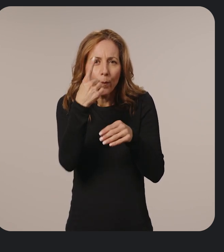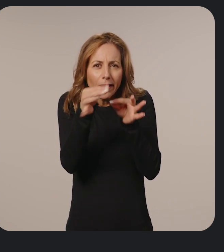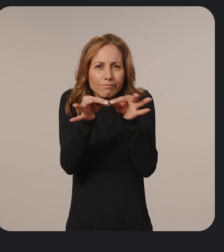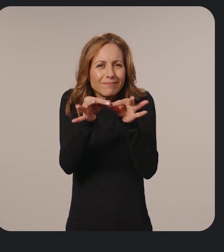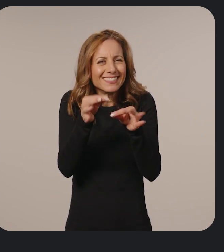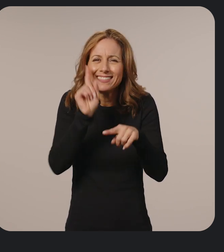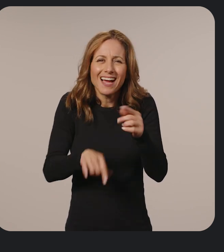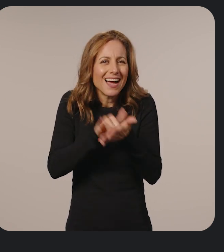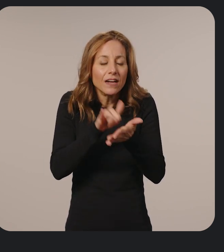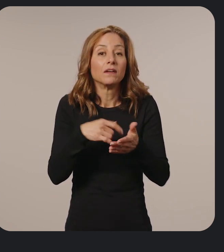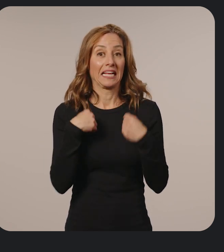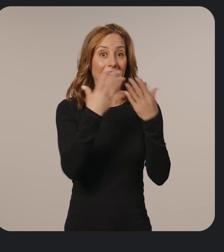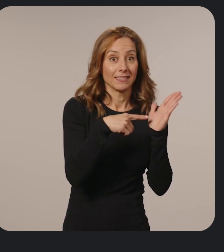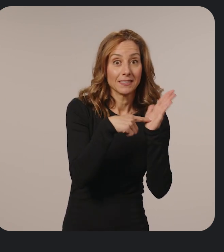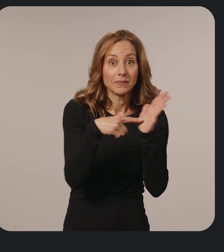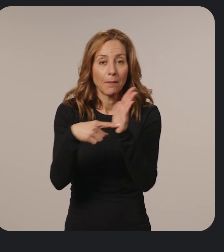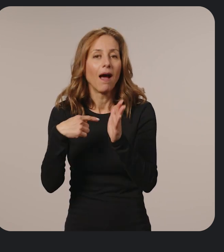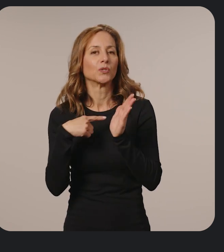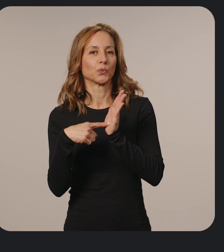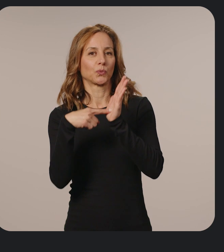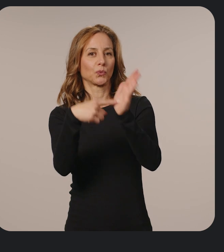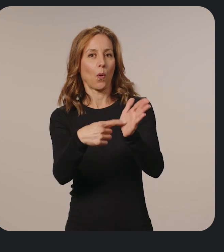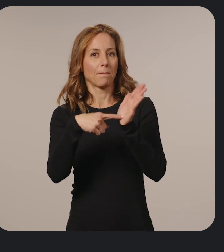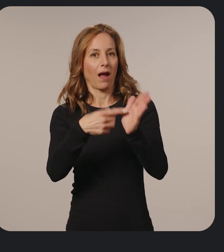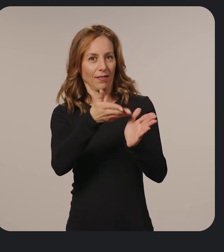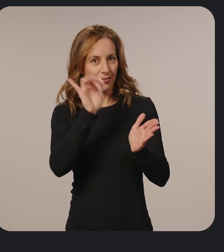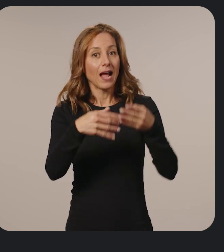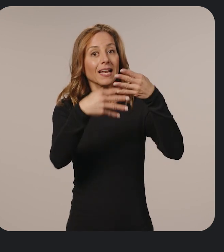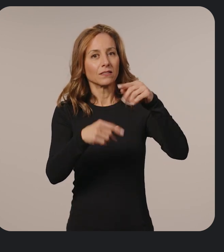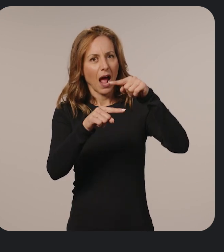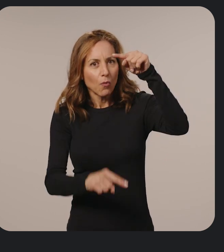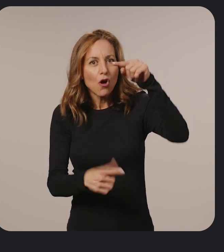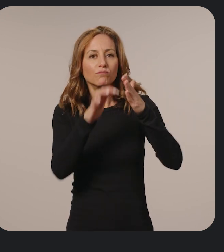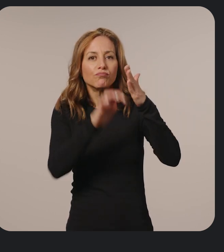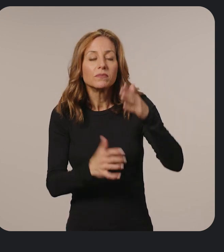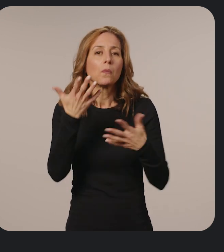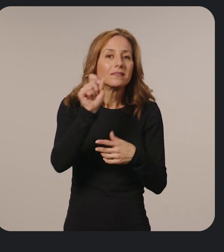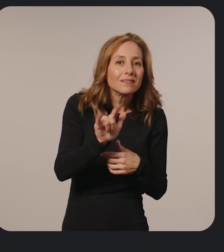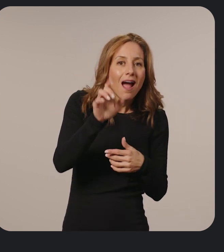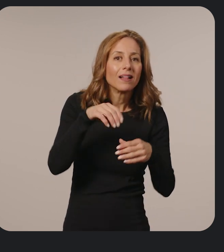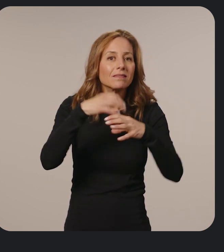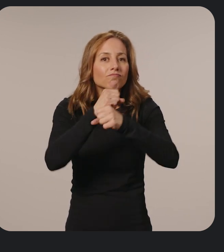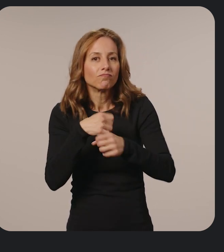By giving examples, I can show the model about how long the list should be and what kind of style it should use in the summaries.